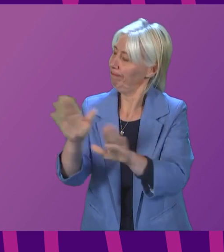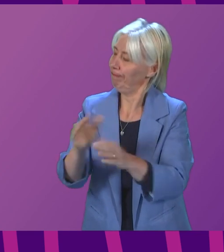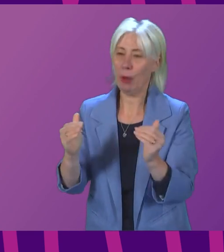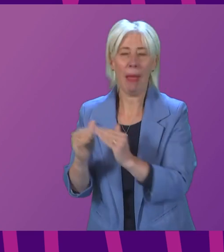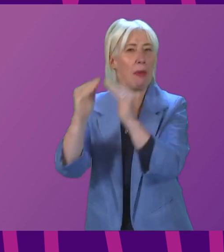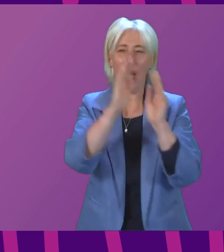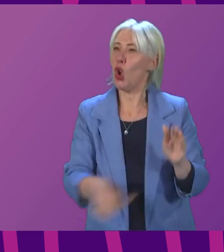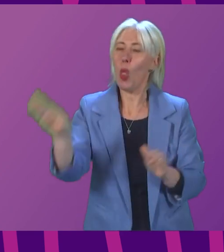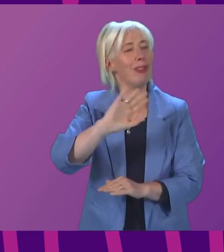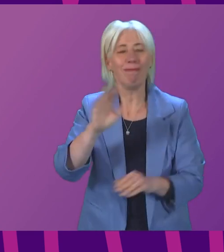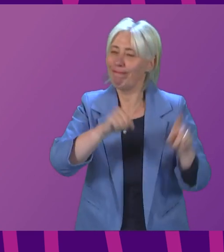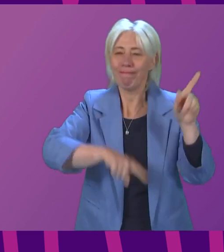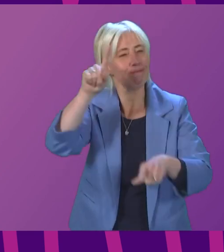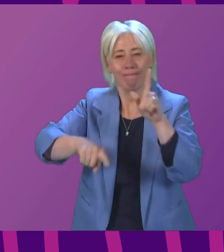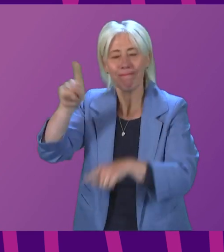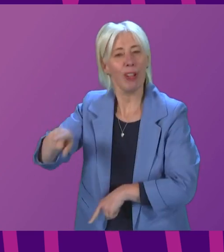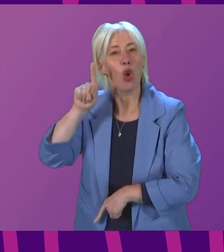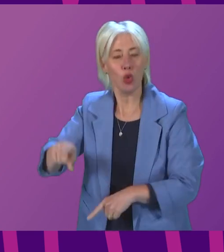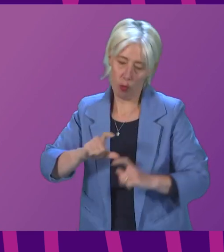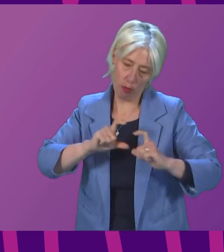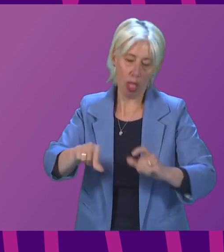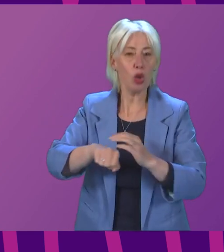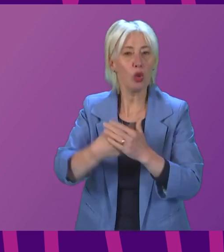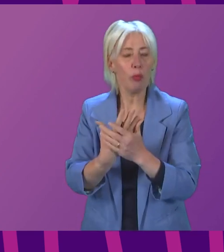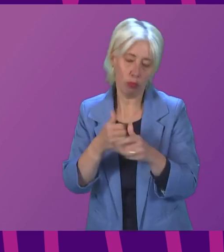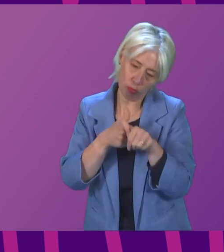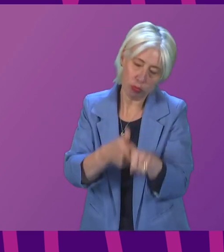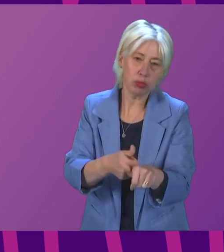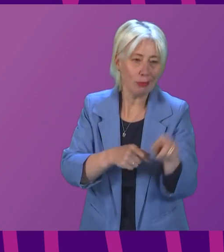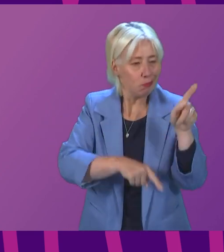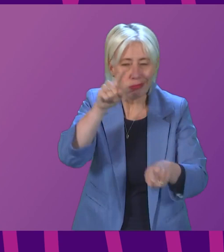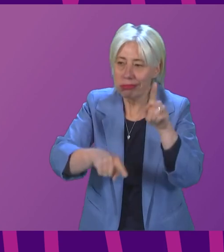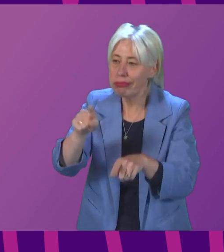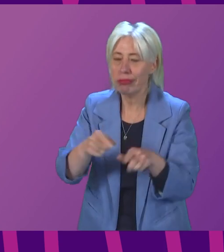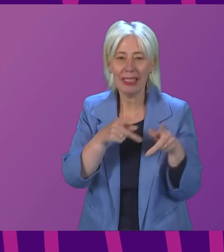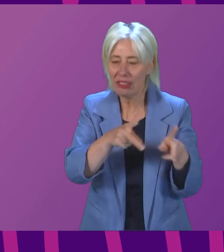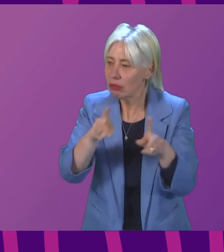We will continue to support the development of multidisciplinary support services, because